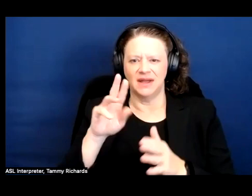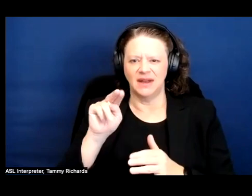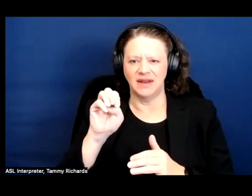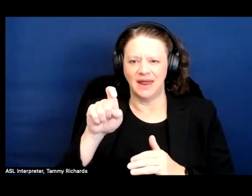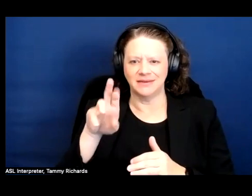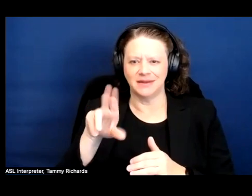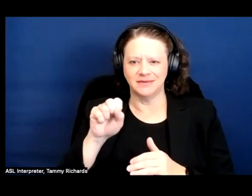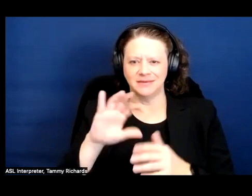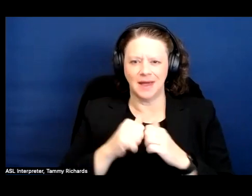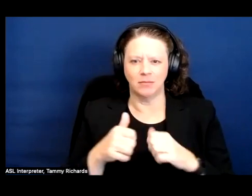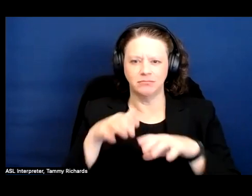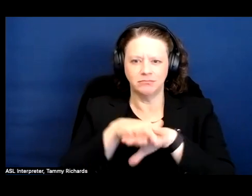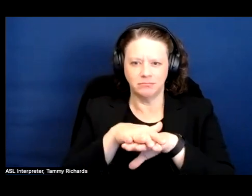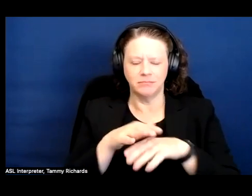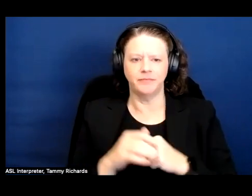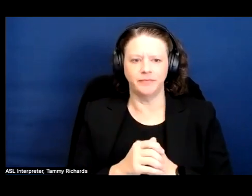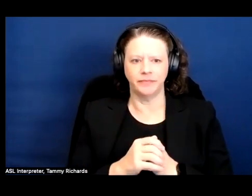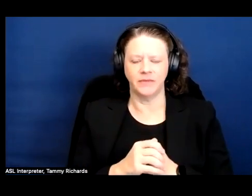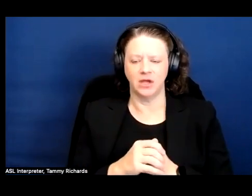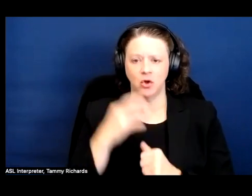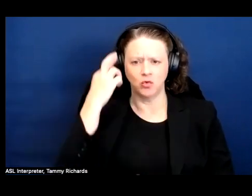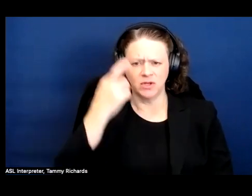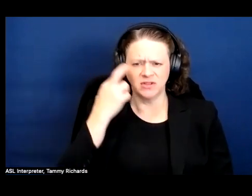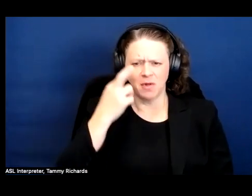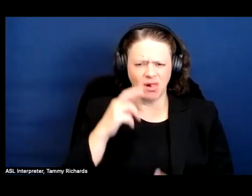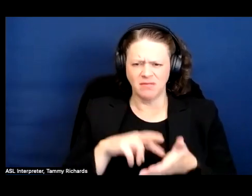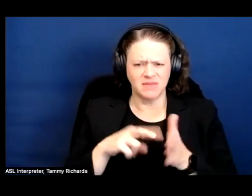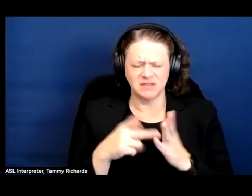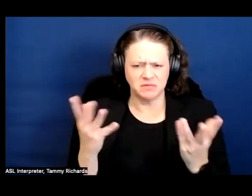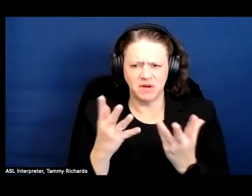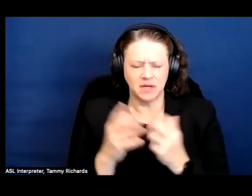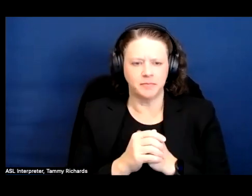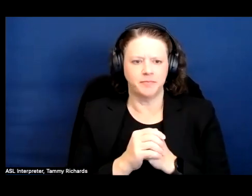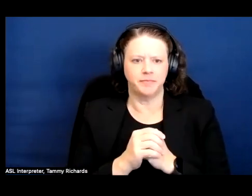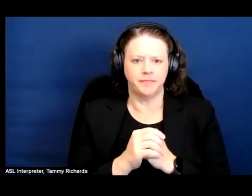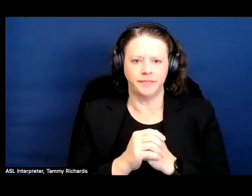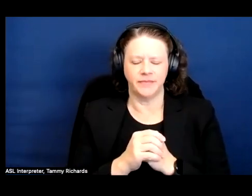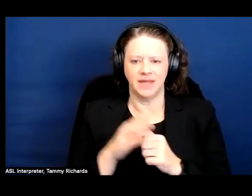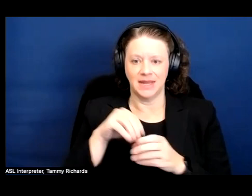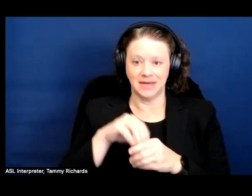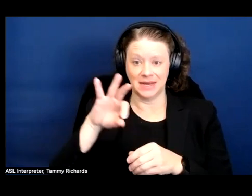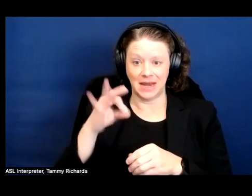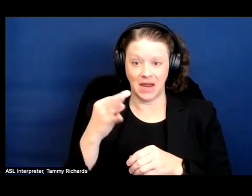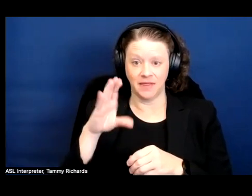the interactive process is actually required thanks to regulations that were put into place in January of 2020.